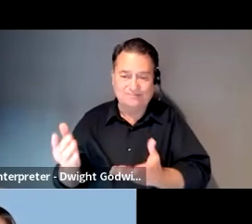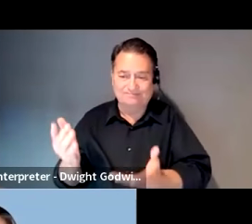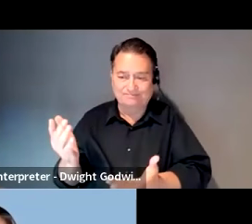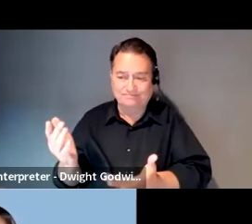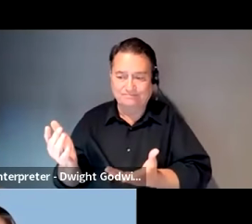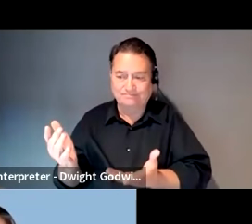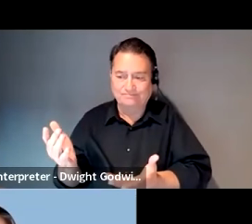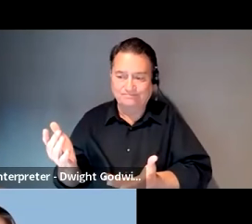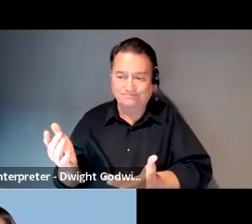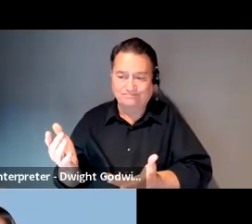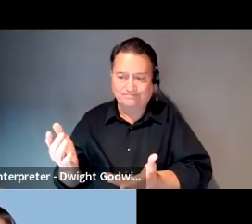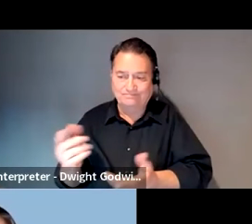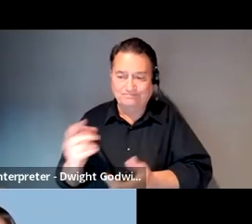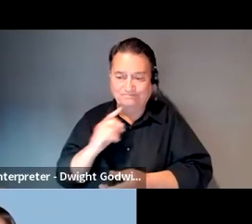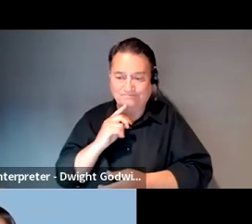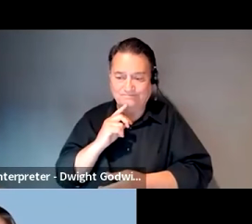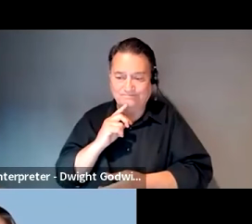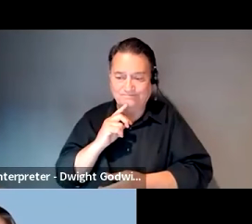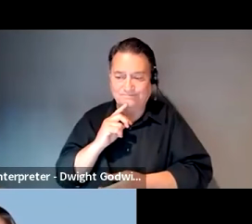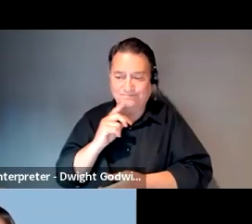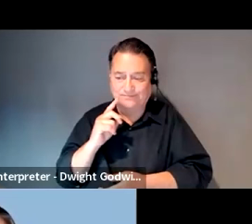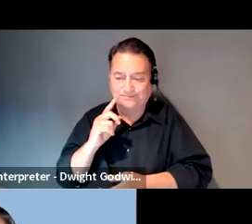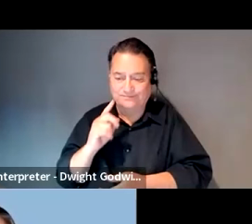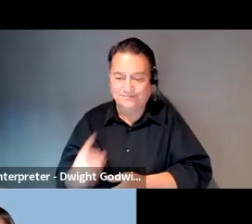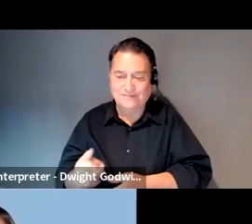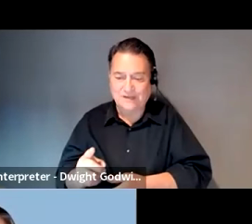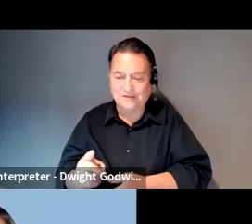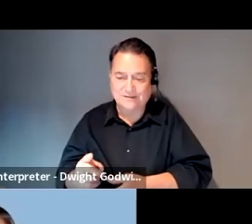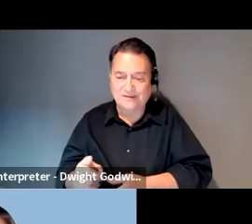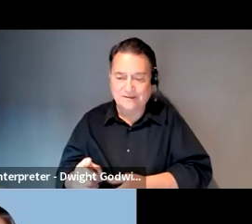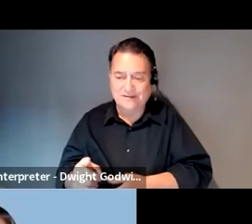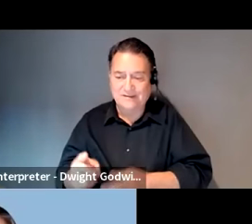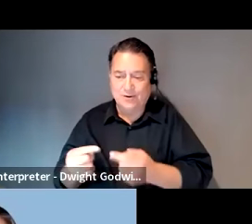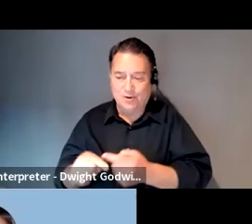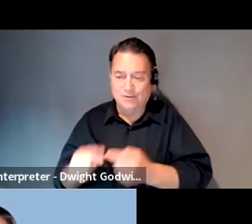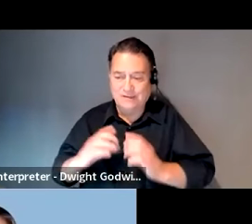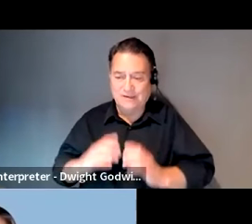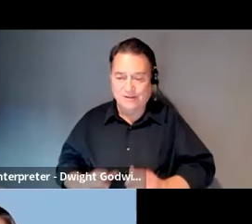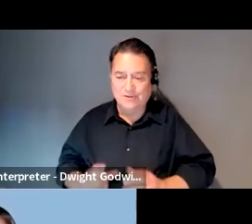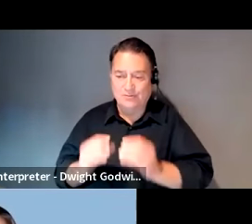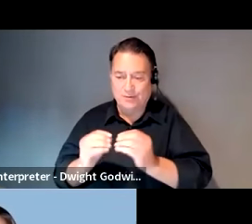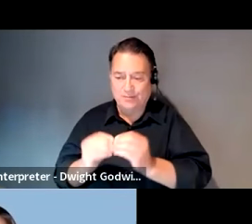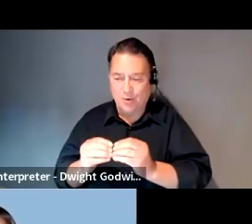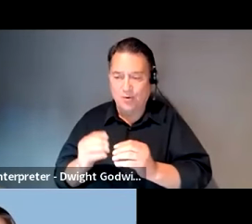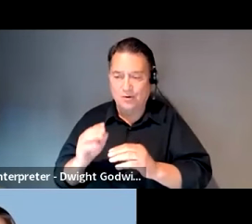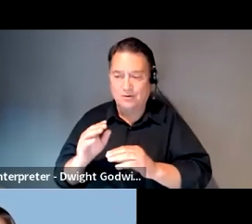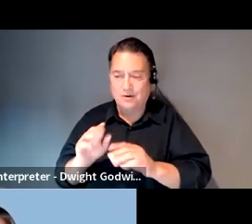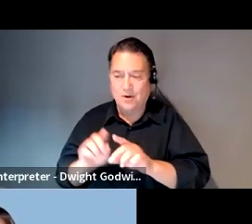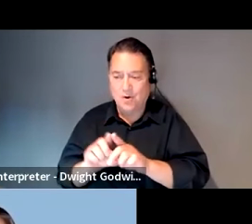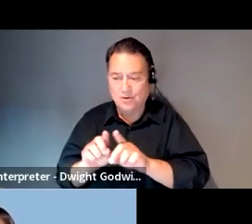it's really detrimental to the consumer and then it also takes away a bed